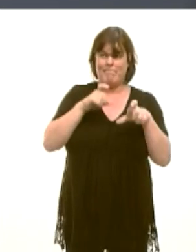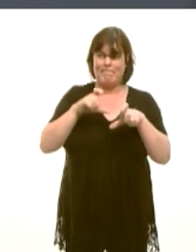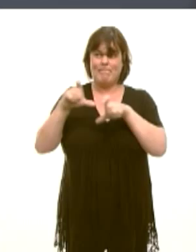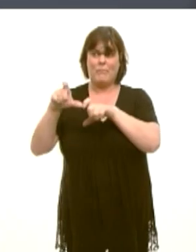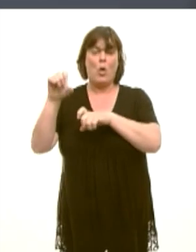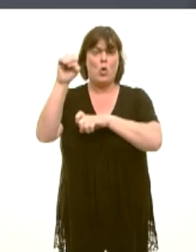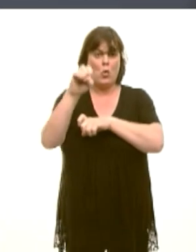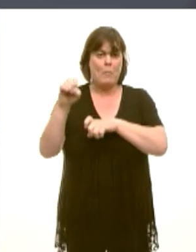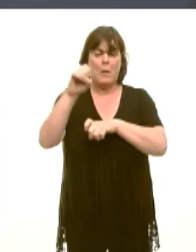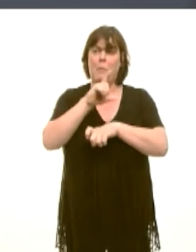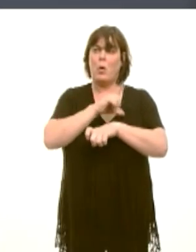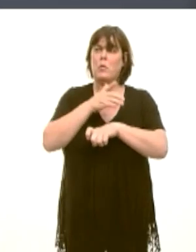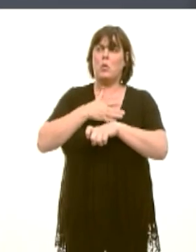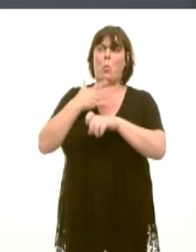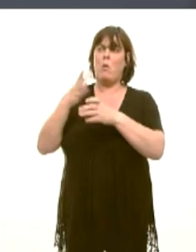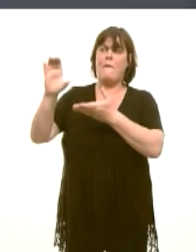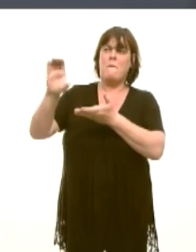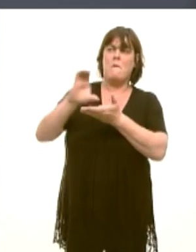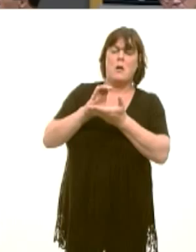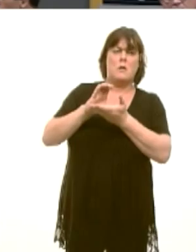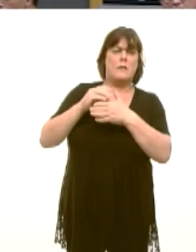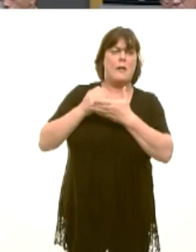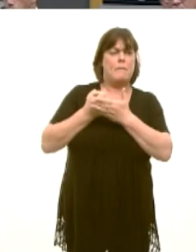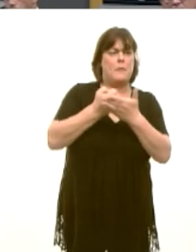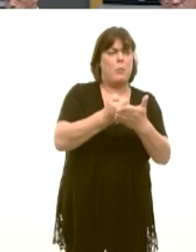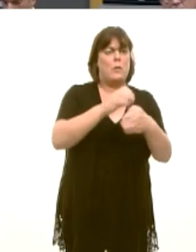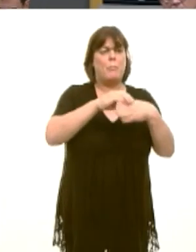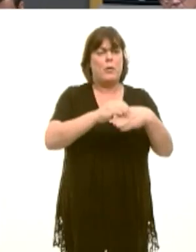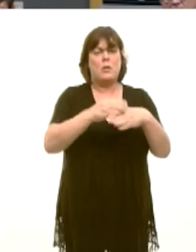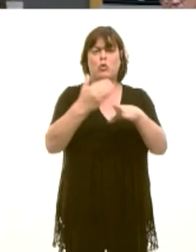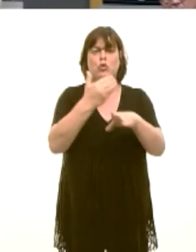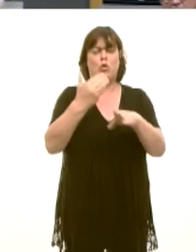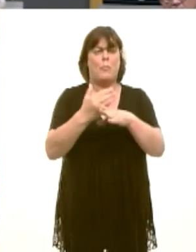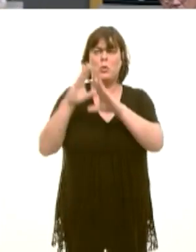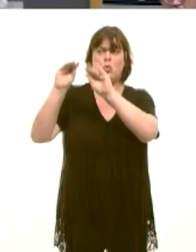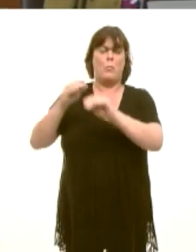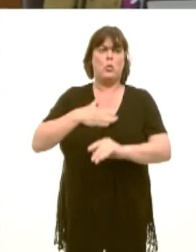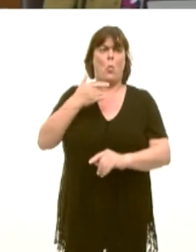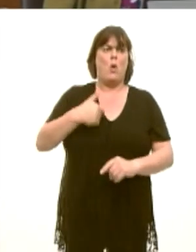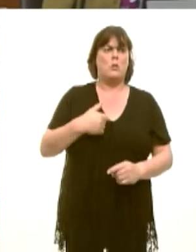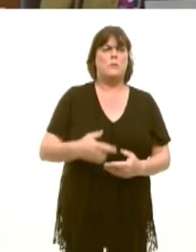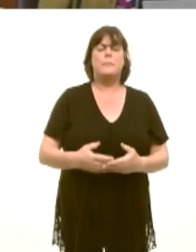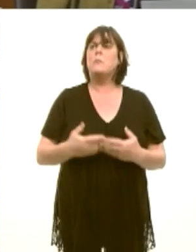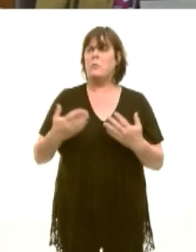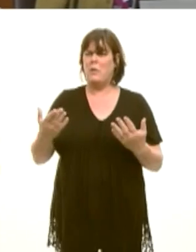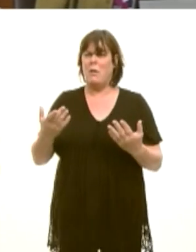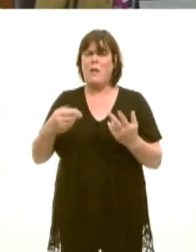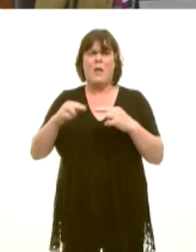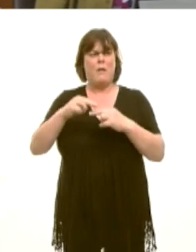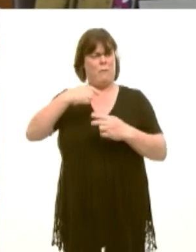investment in apprenticeships, skills and jobs? Carwyn Jones: Absolutely. For Wales to leave the EU would be economically mad. We know